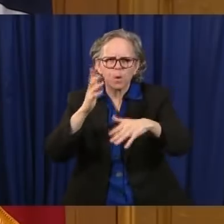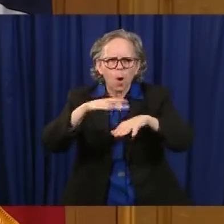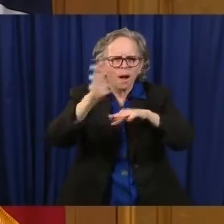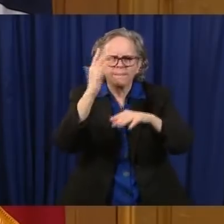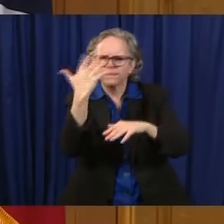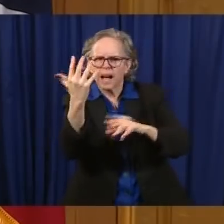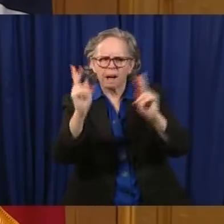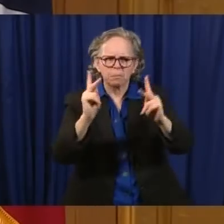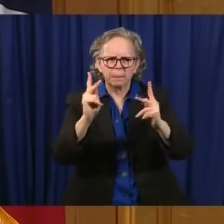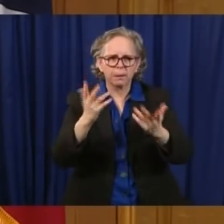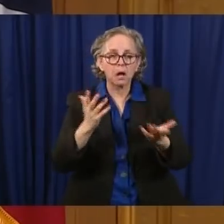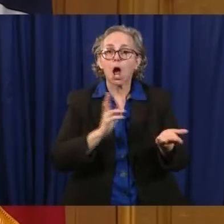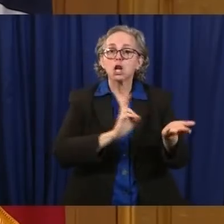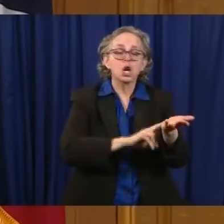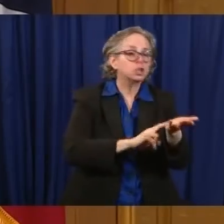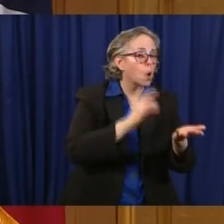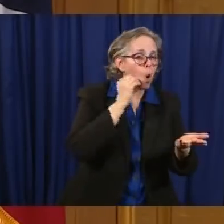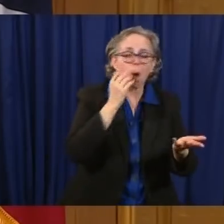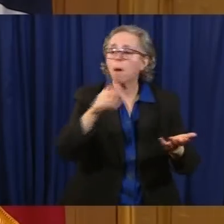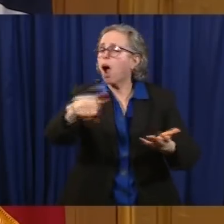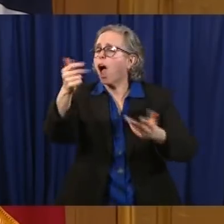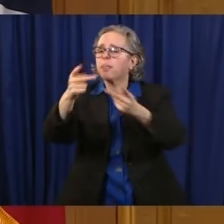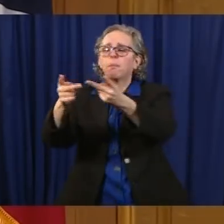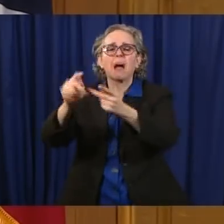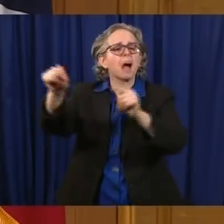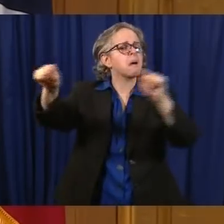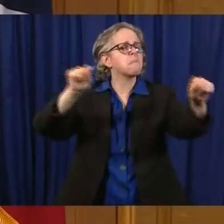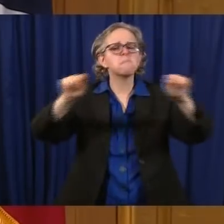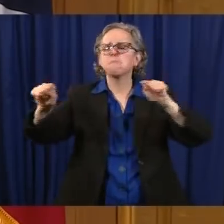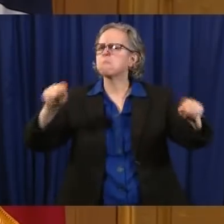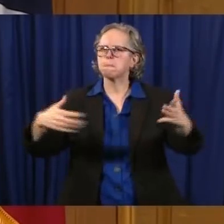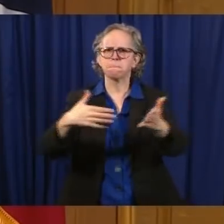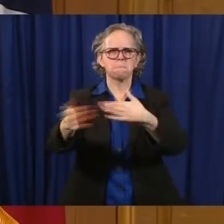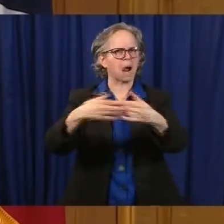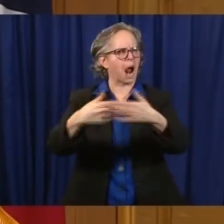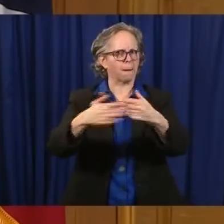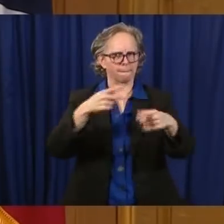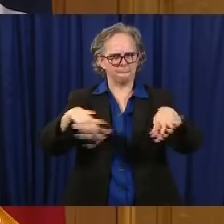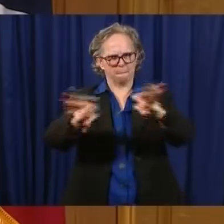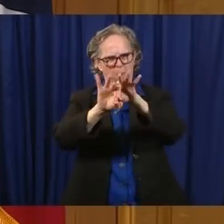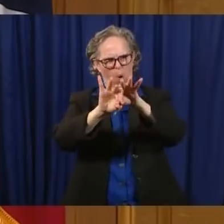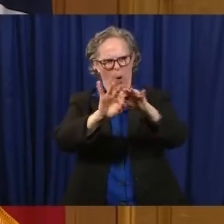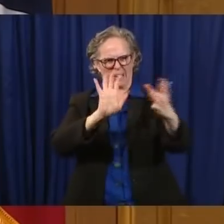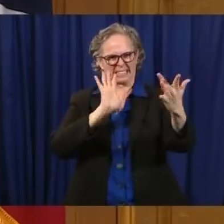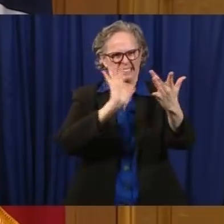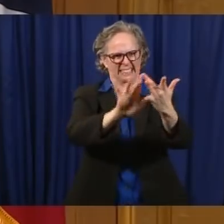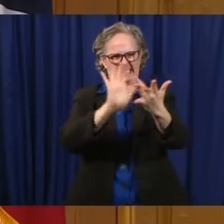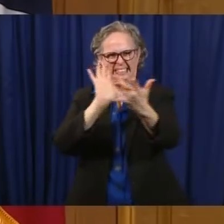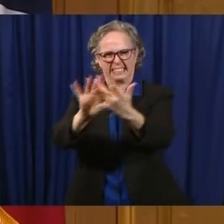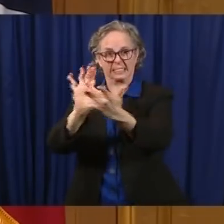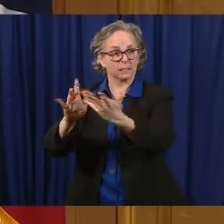STRESS AND ANXIETY AS WELL. SO IT IS A GOOD THING FOR ALL OF US TO TRY TO DO, WHETHER WE